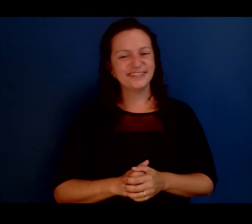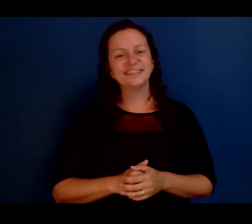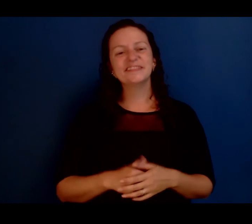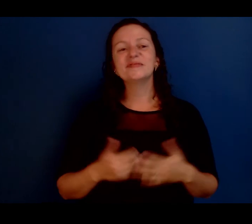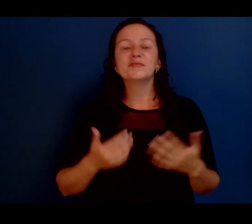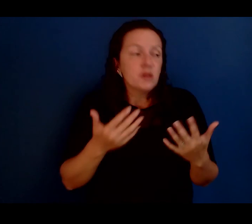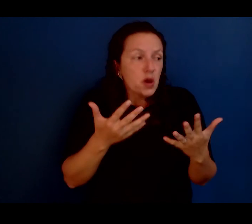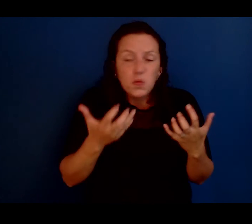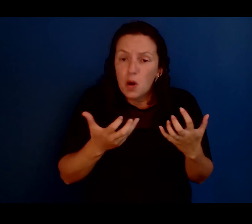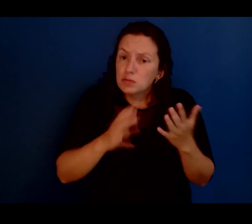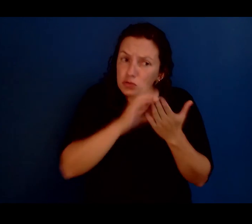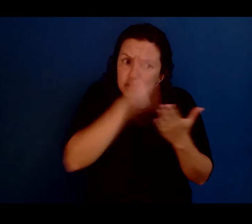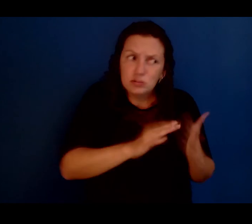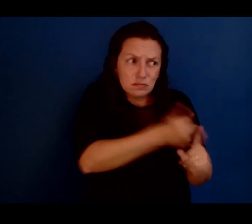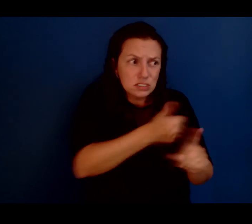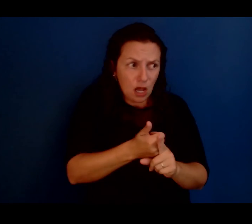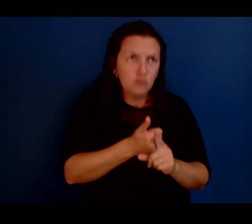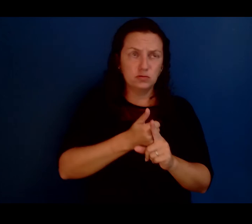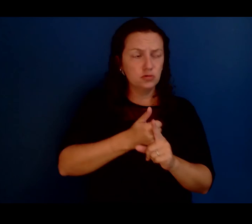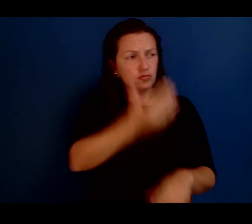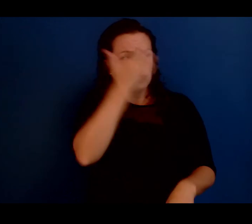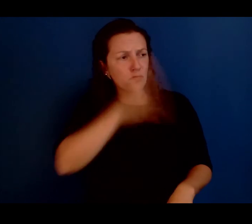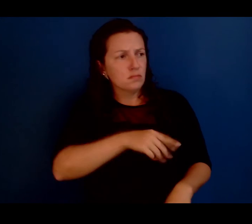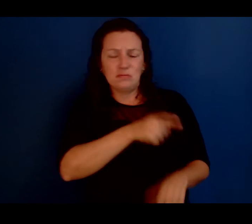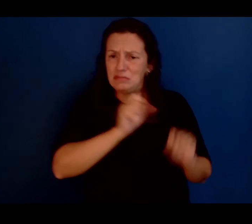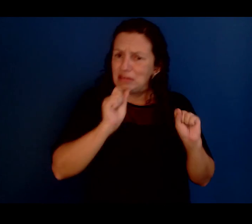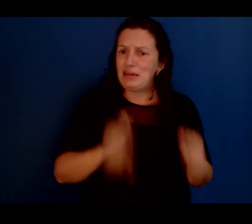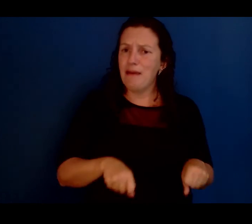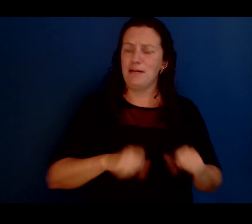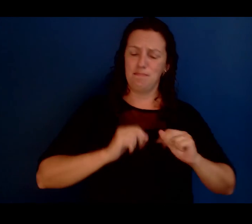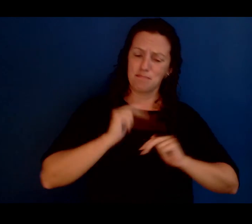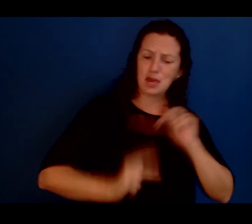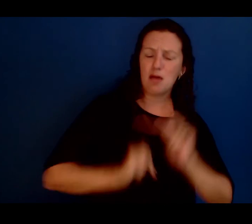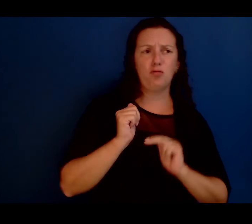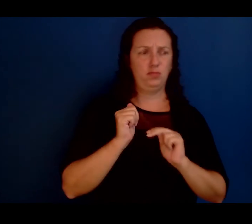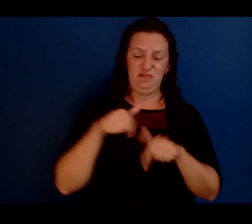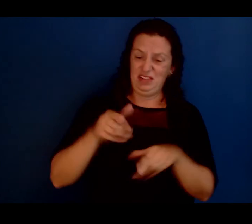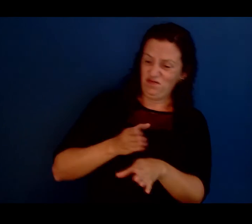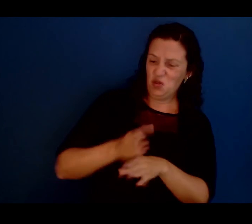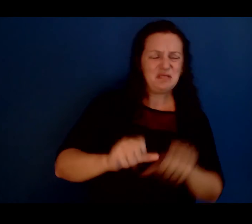to see that they can actually build something in the industry.